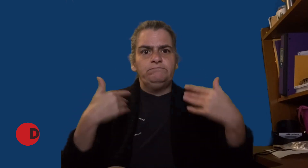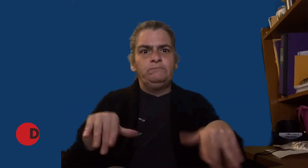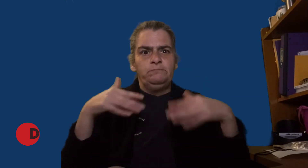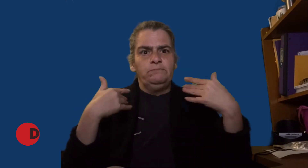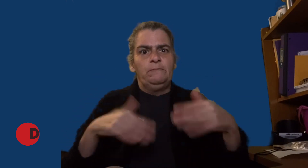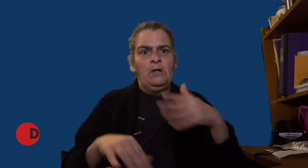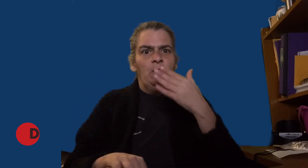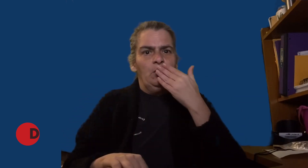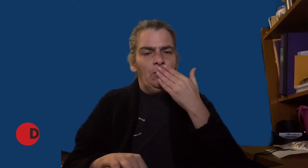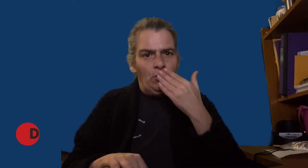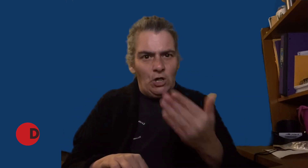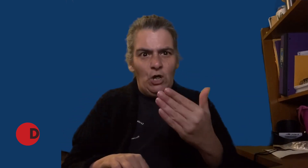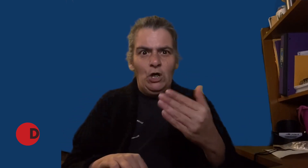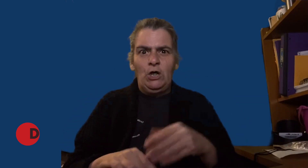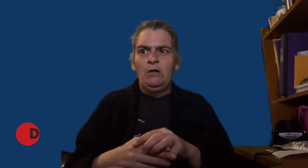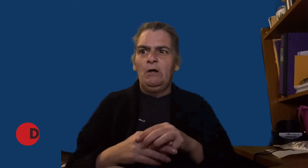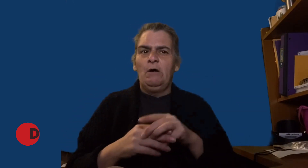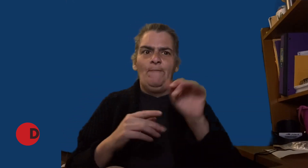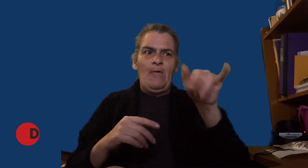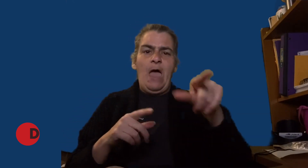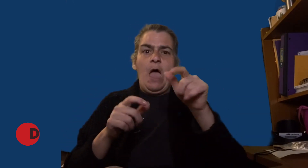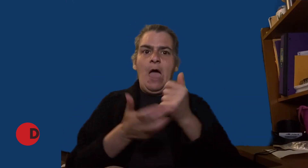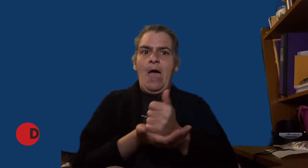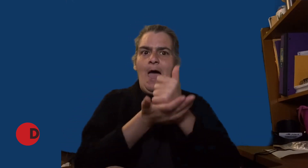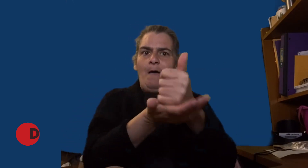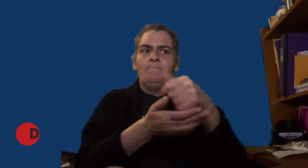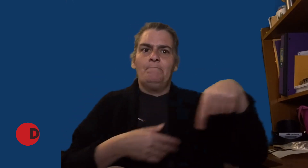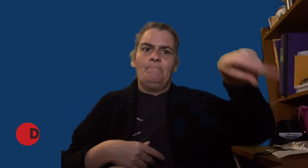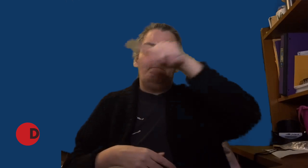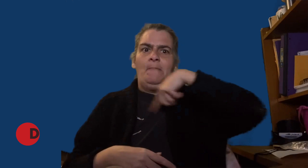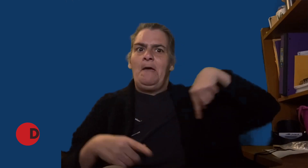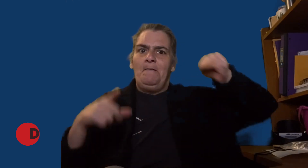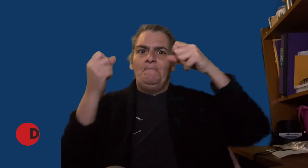out letters for Members of the Legislative Assembly (MLA)s.